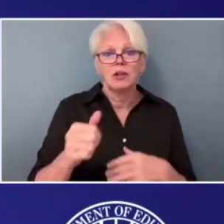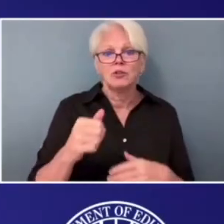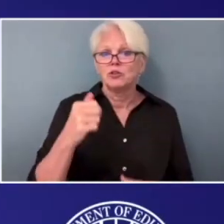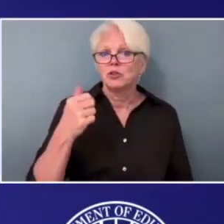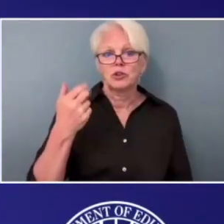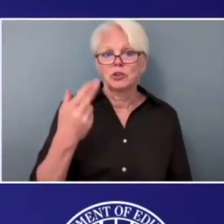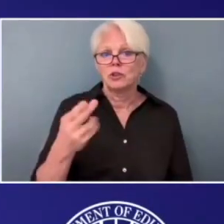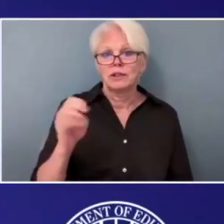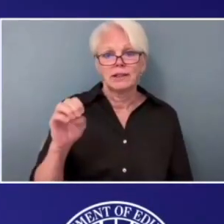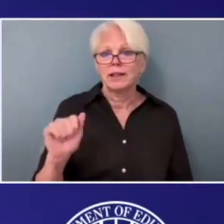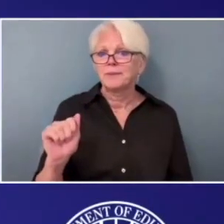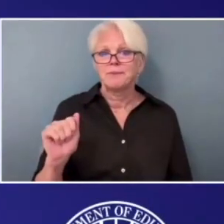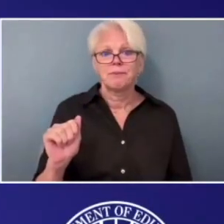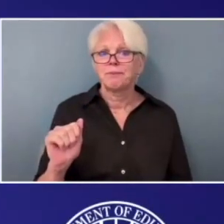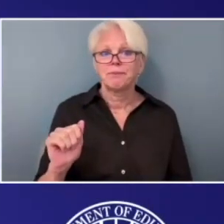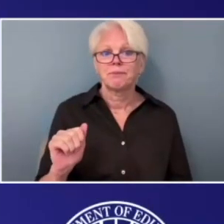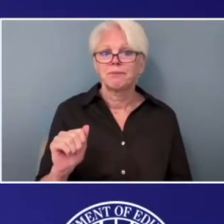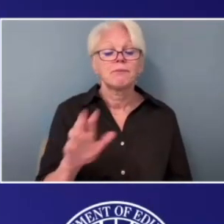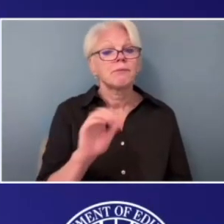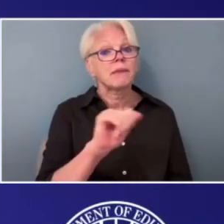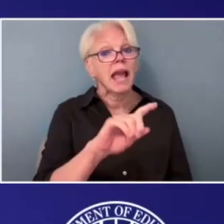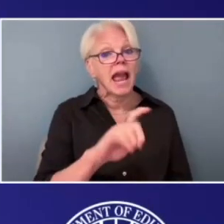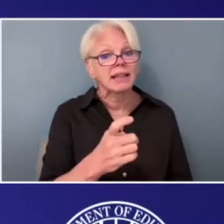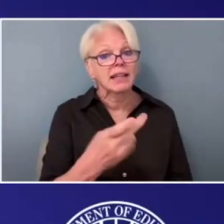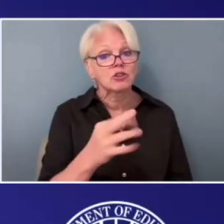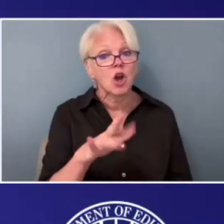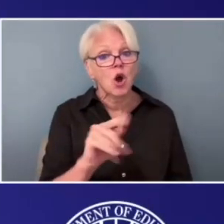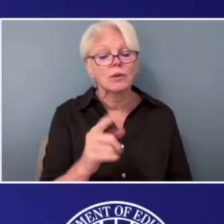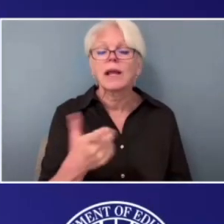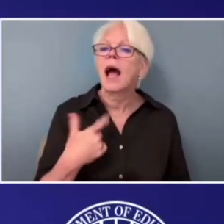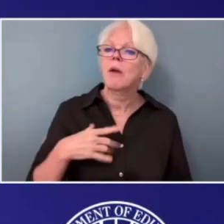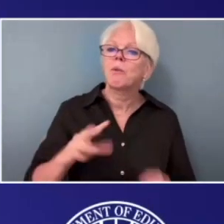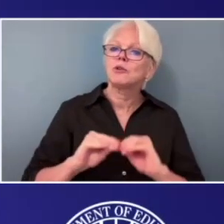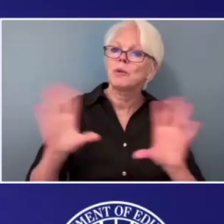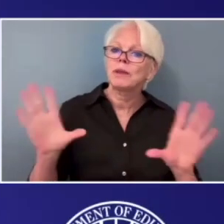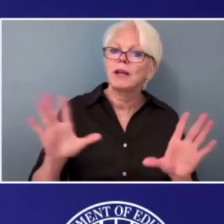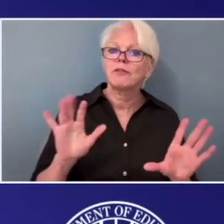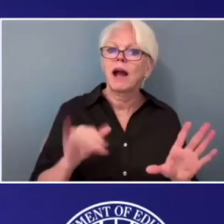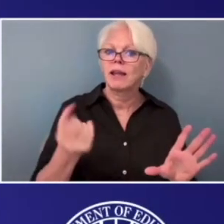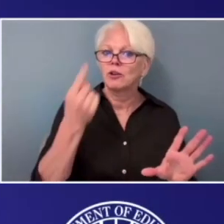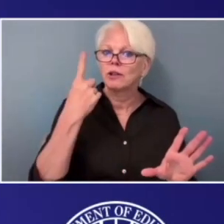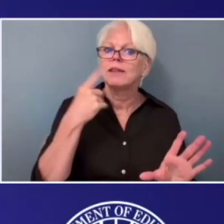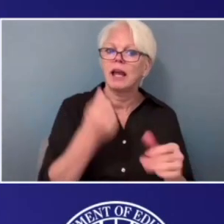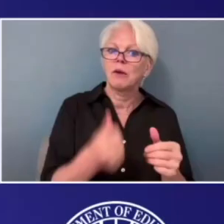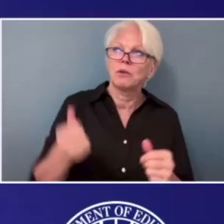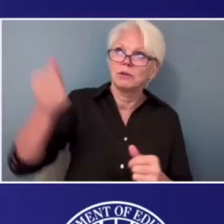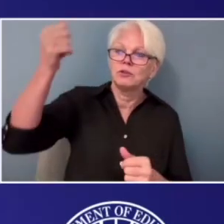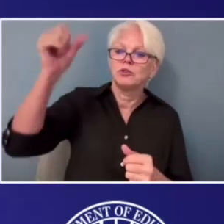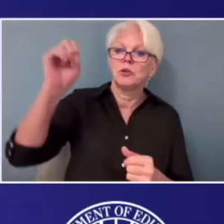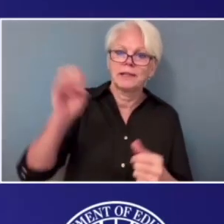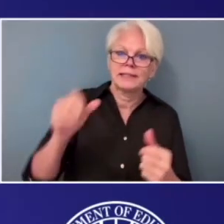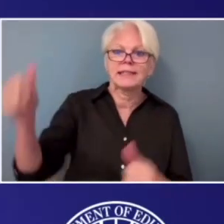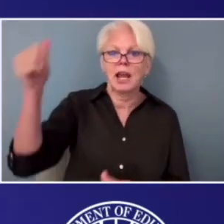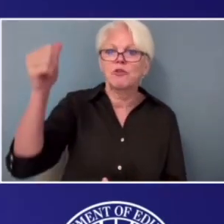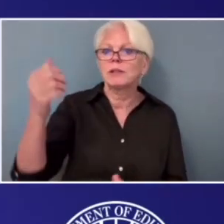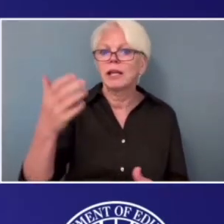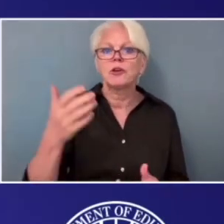Alex Holt? I just want to clarify. I understand that it's going up to the Secretary and this is, you know, important people talking to